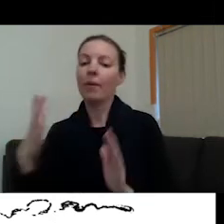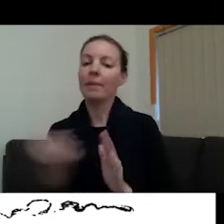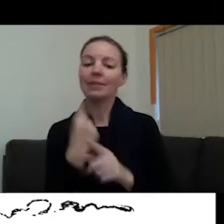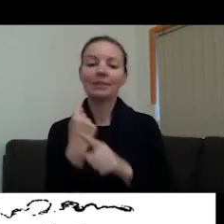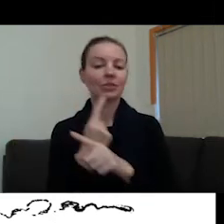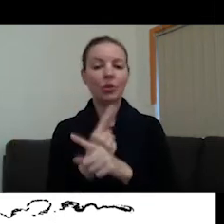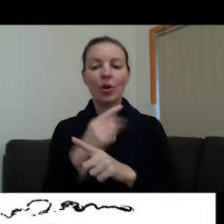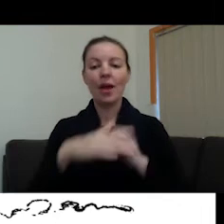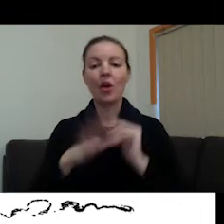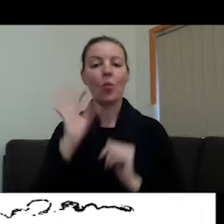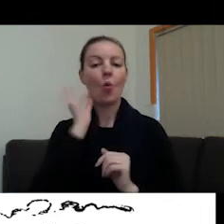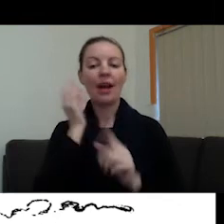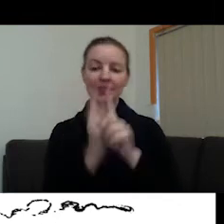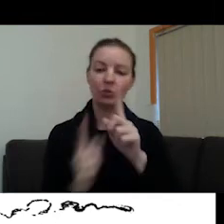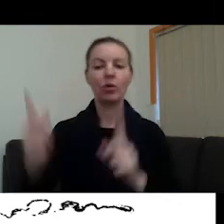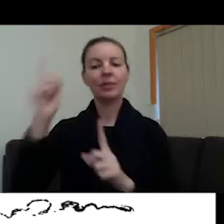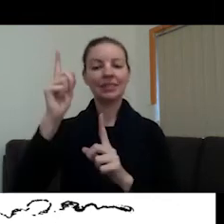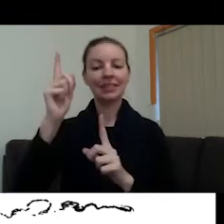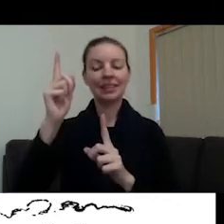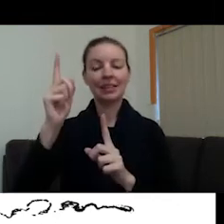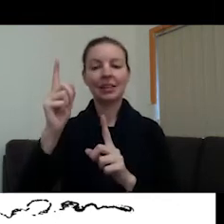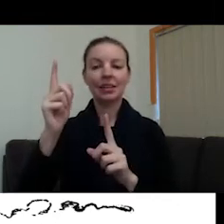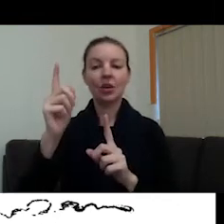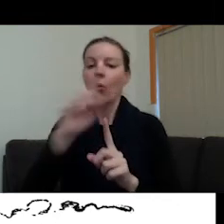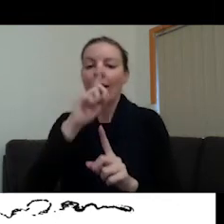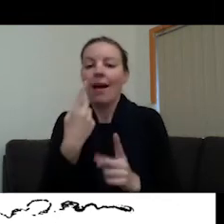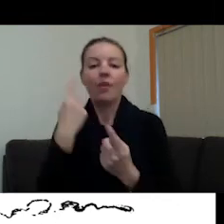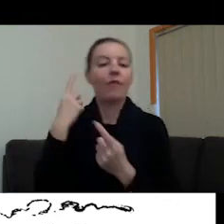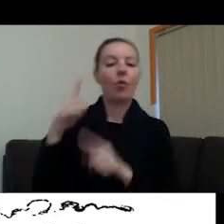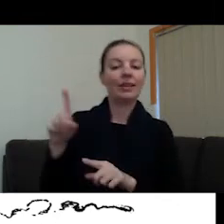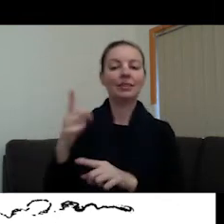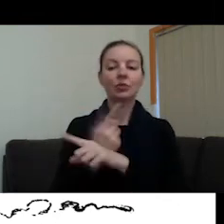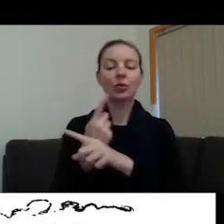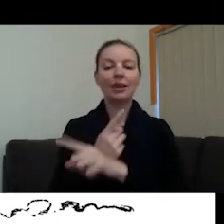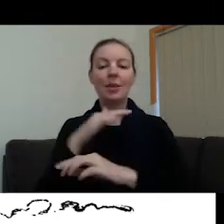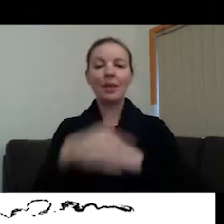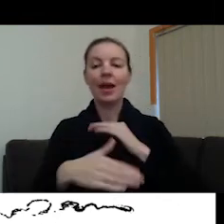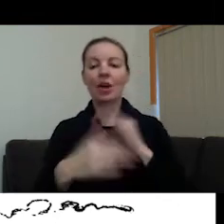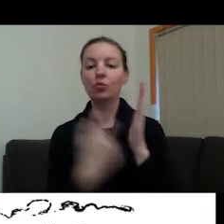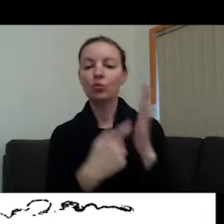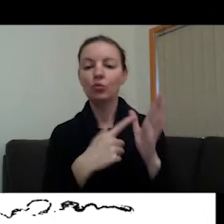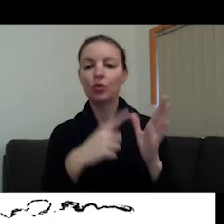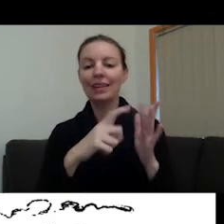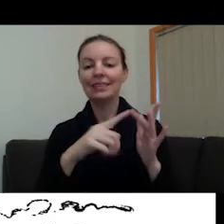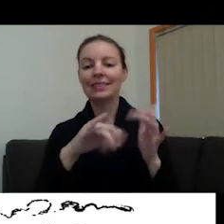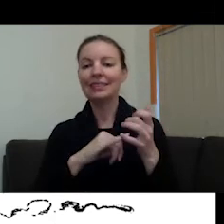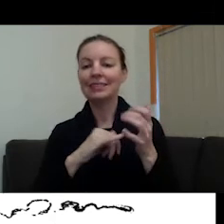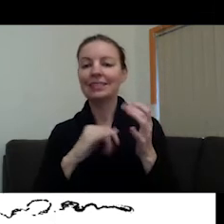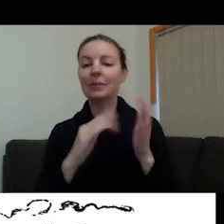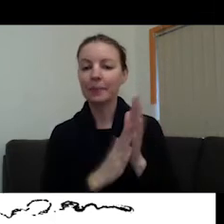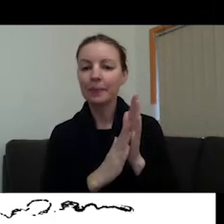race and raciallisation and racial harm and I'm not going to pretend